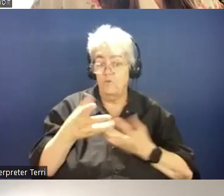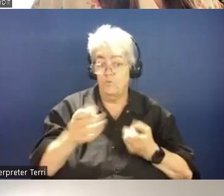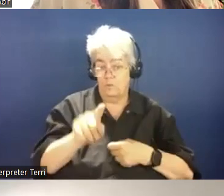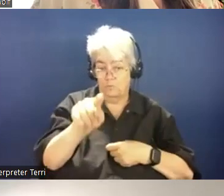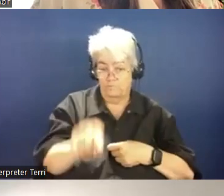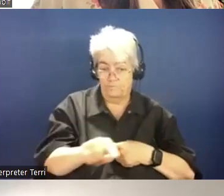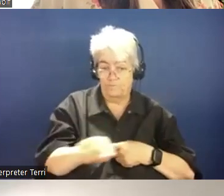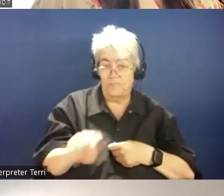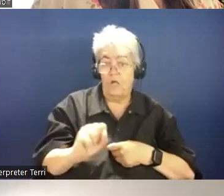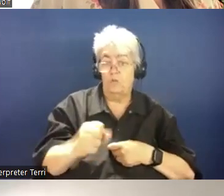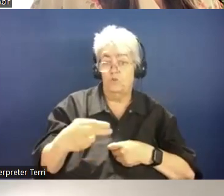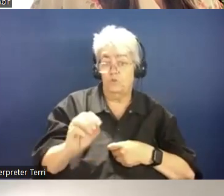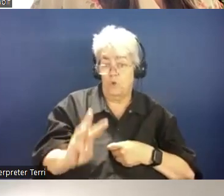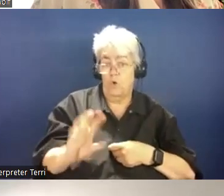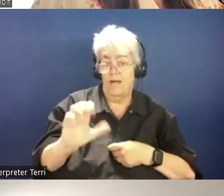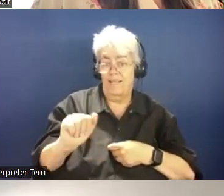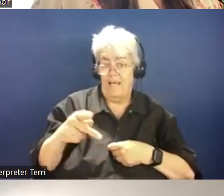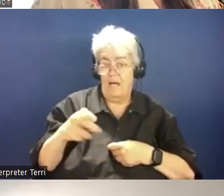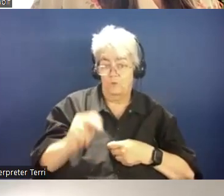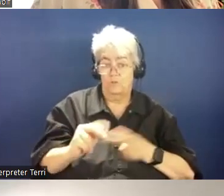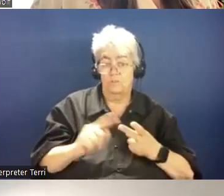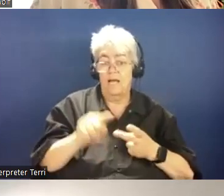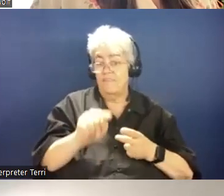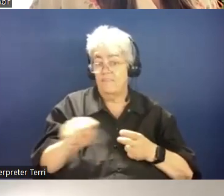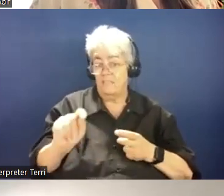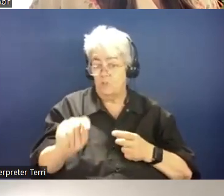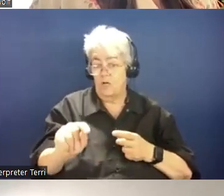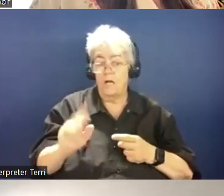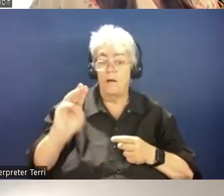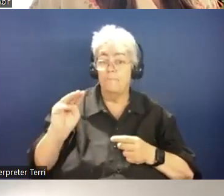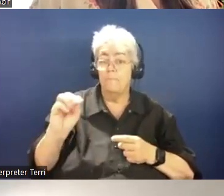you click on More where the 3 little dots are and you can select captioning,